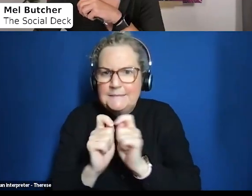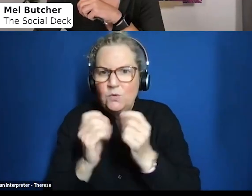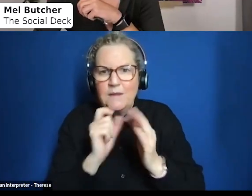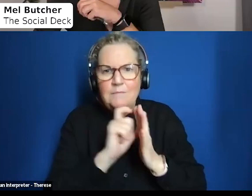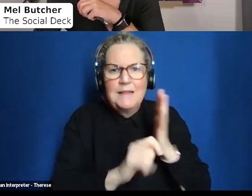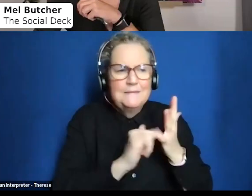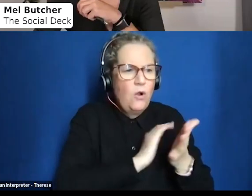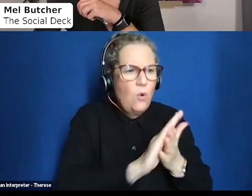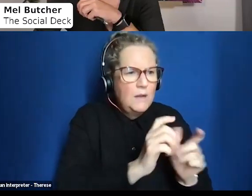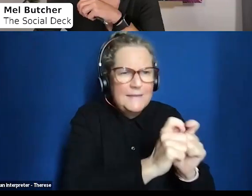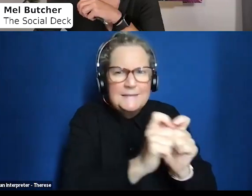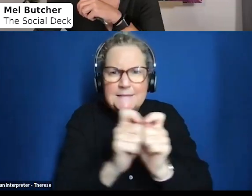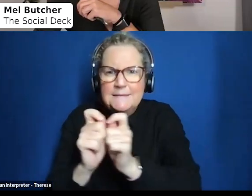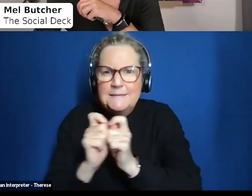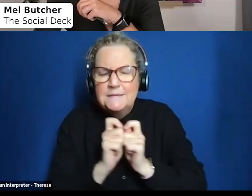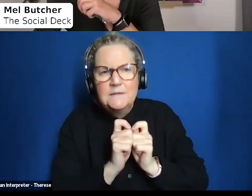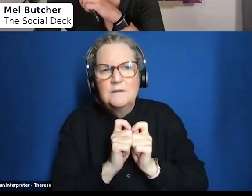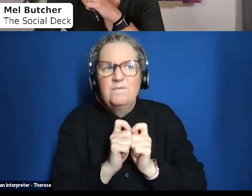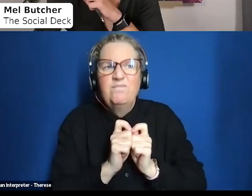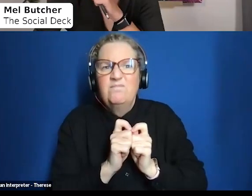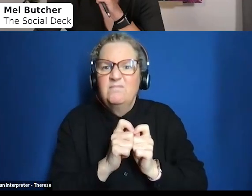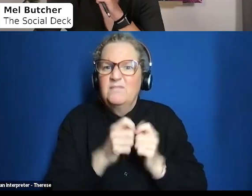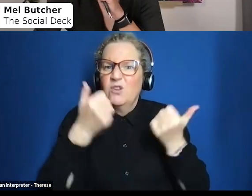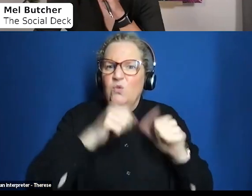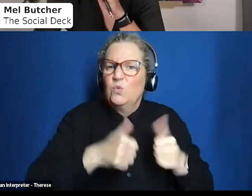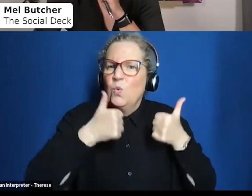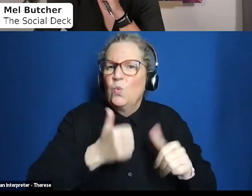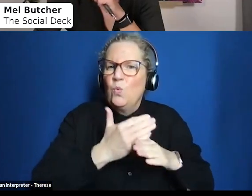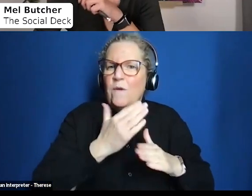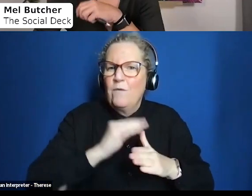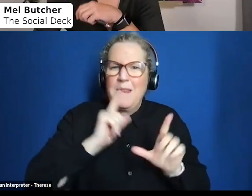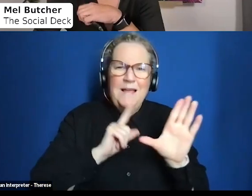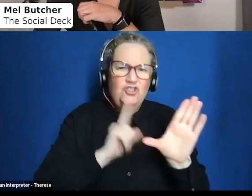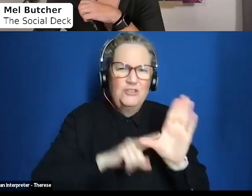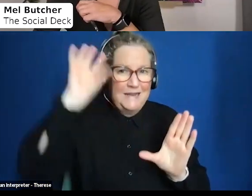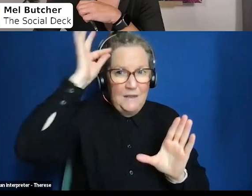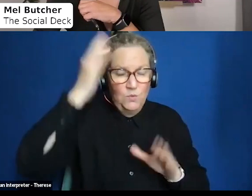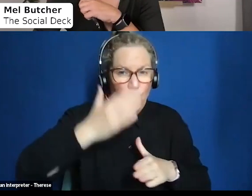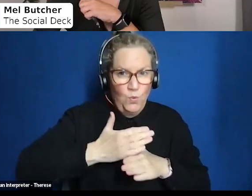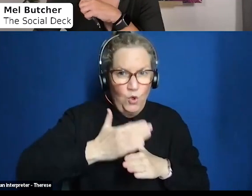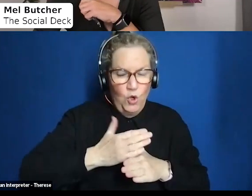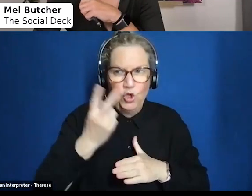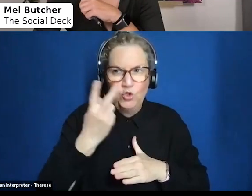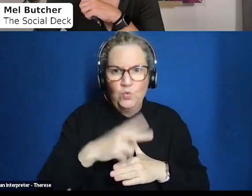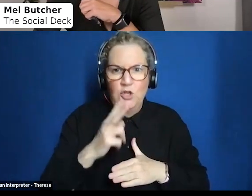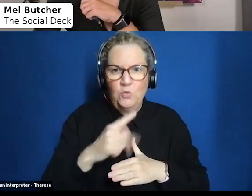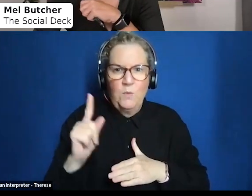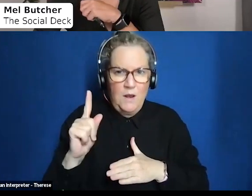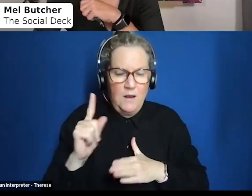based on the really good work that the Advisory Council did last year in 2021 in terms of developing it.